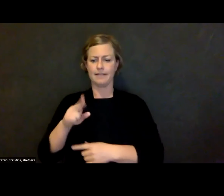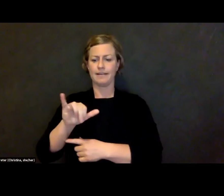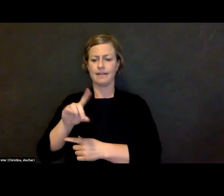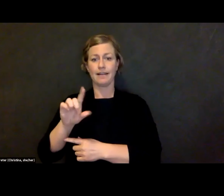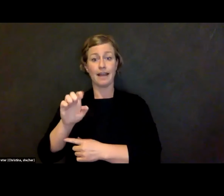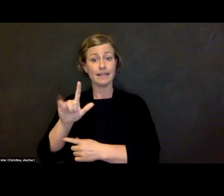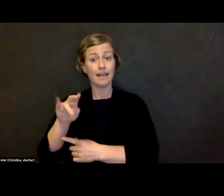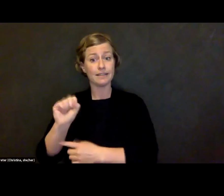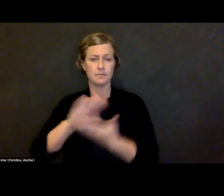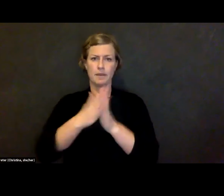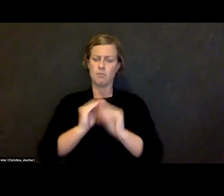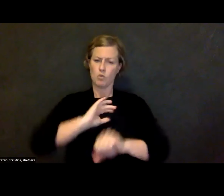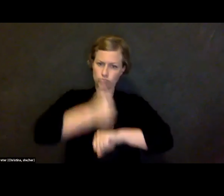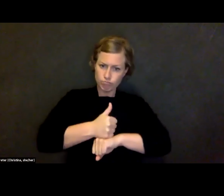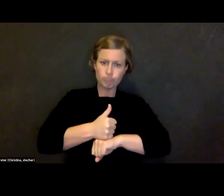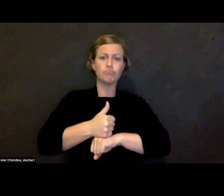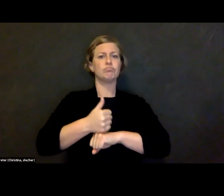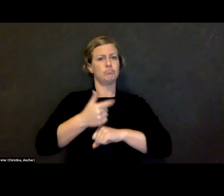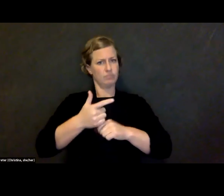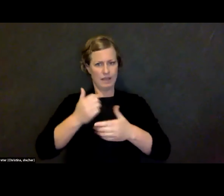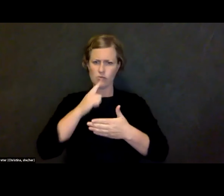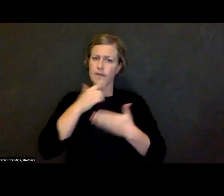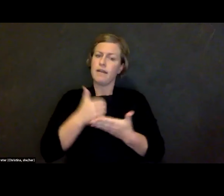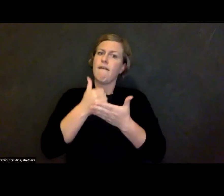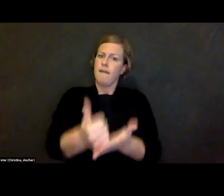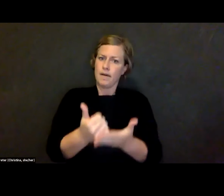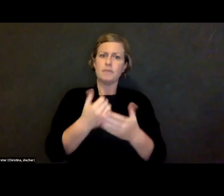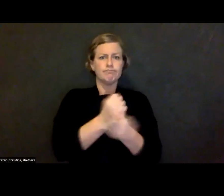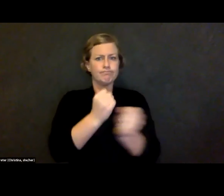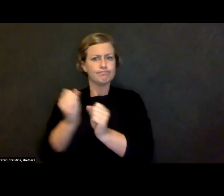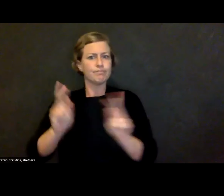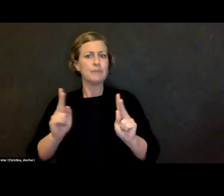what it was before. Guidance.